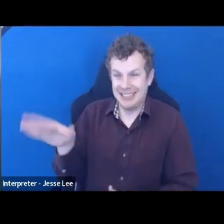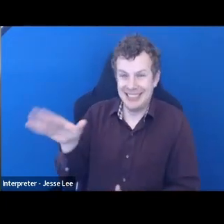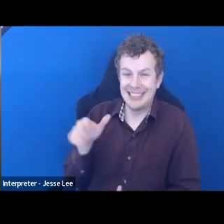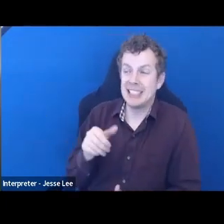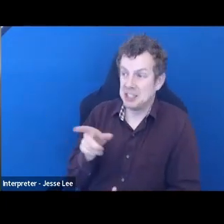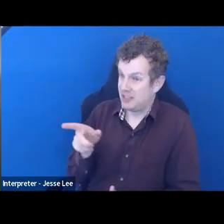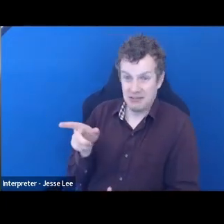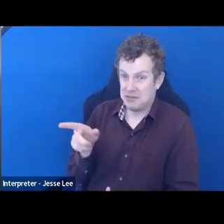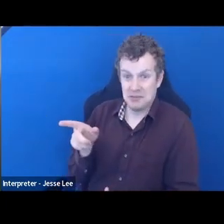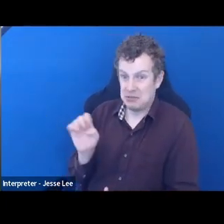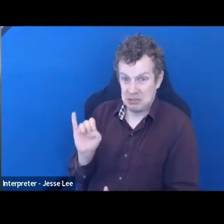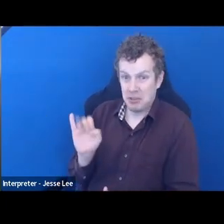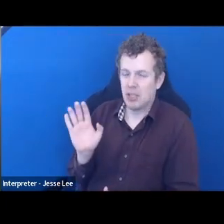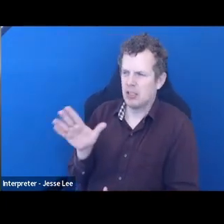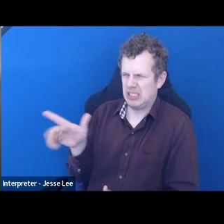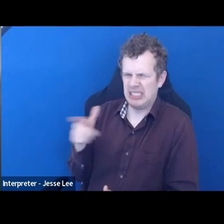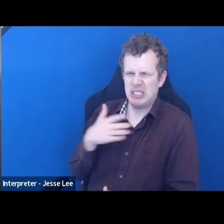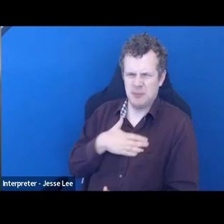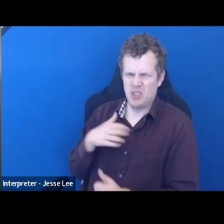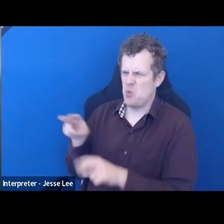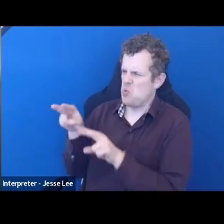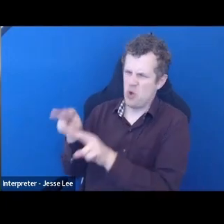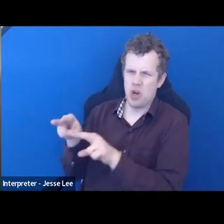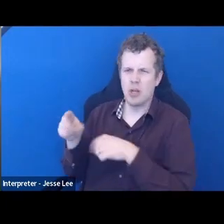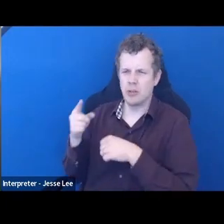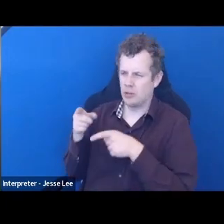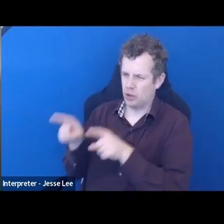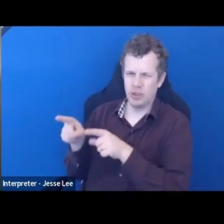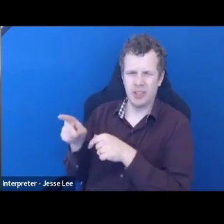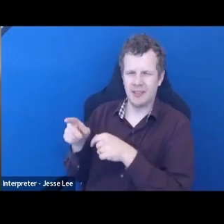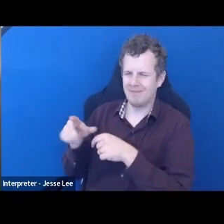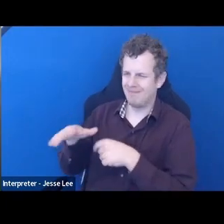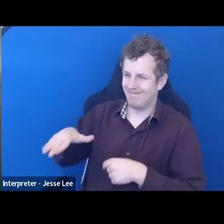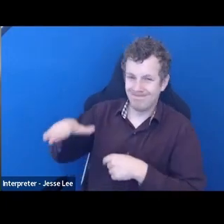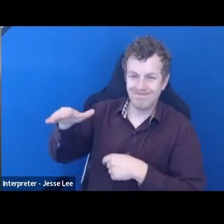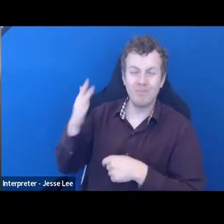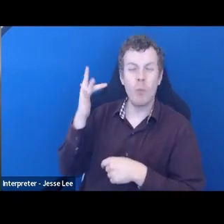Especially through those first few years of speech and language milestones,